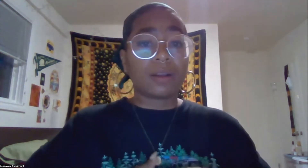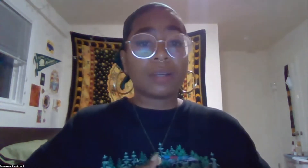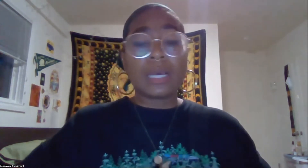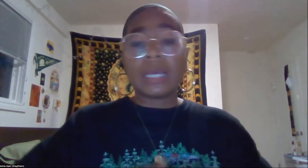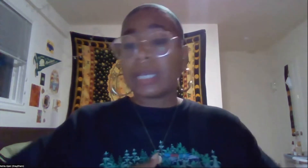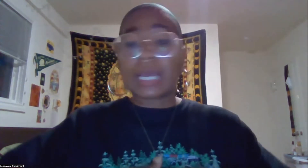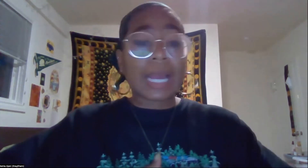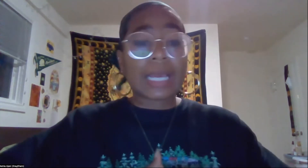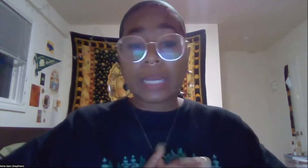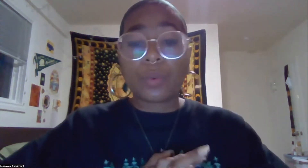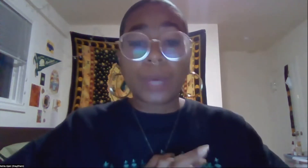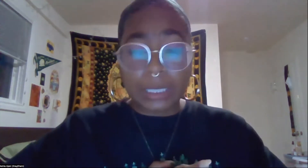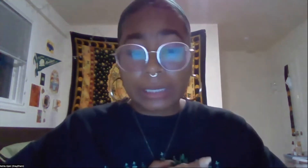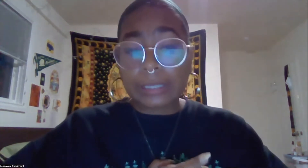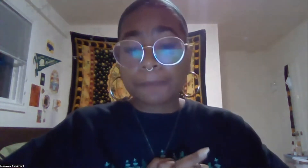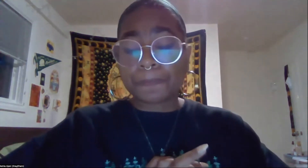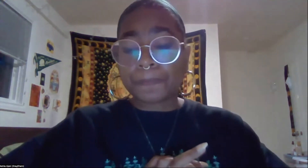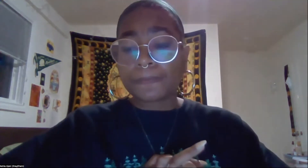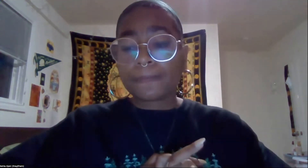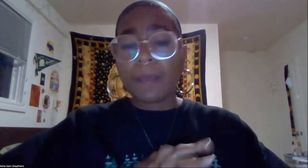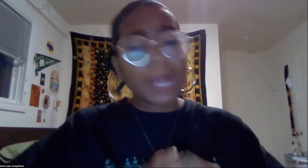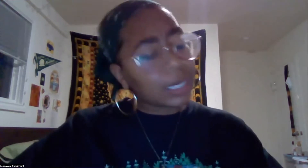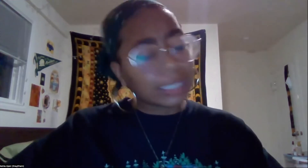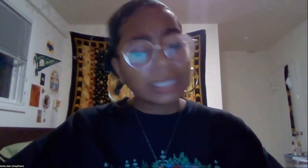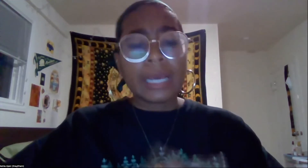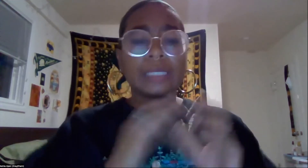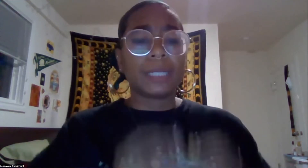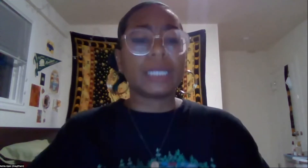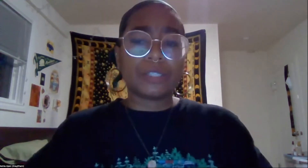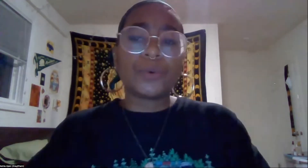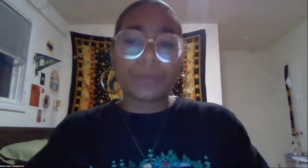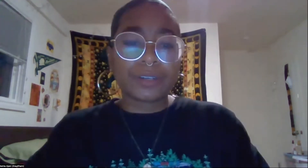nigga can i get a witness? america is a malignant tumor.